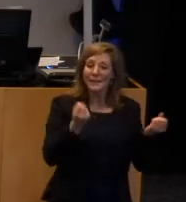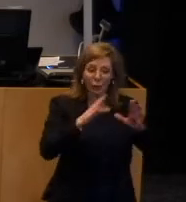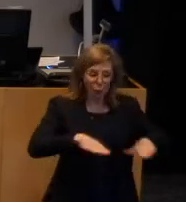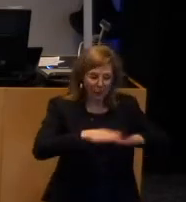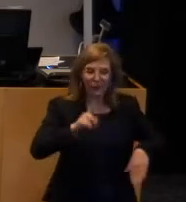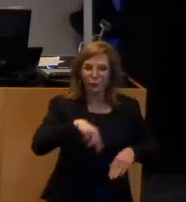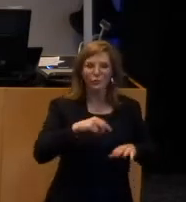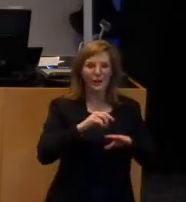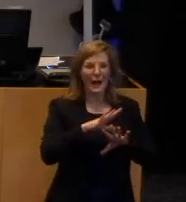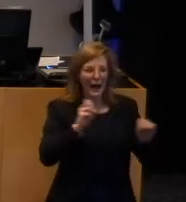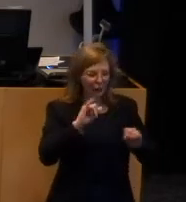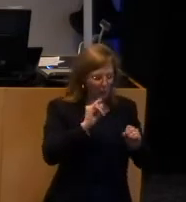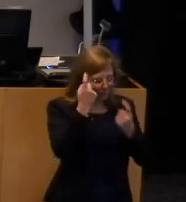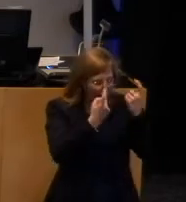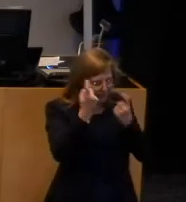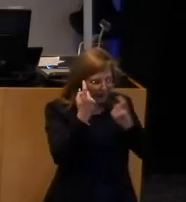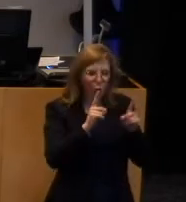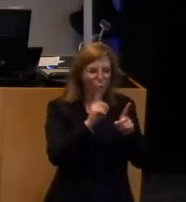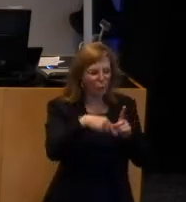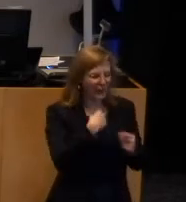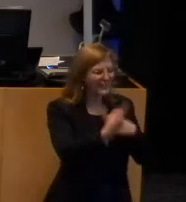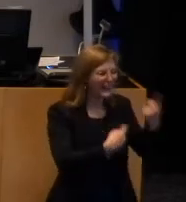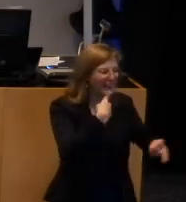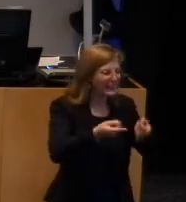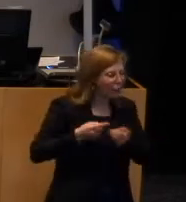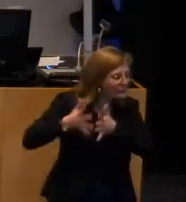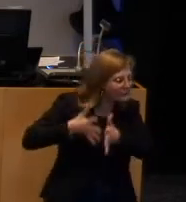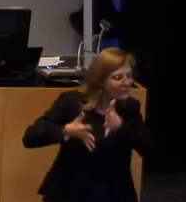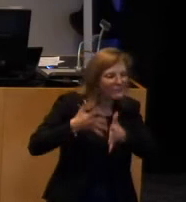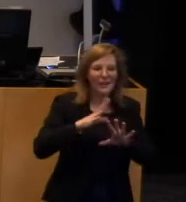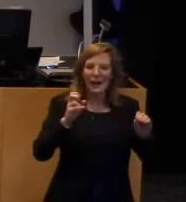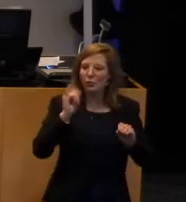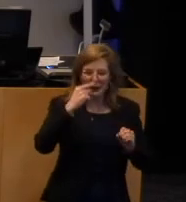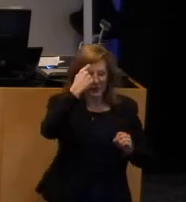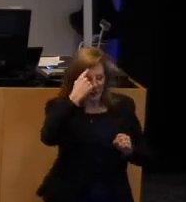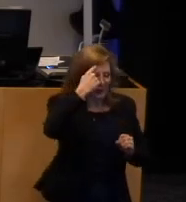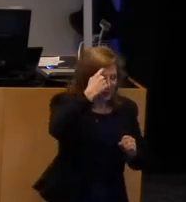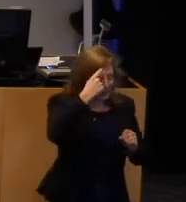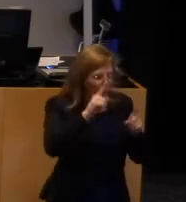Just to say or sign whatever came up in their minds while they were preparing.